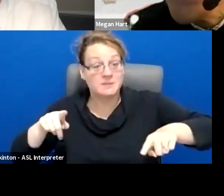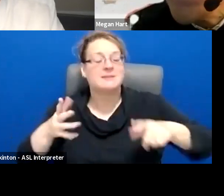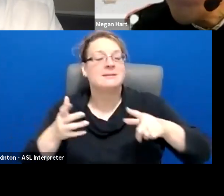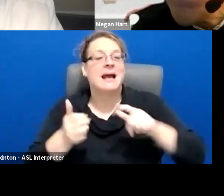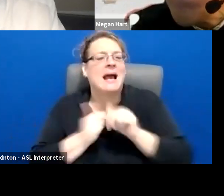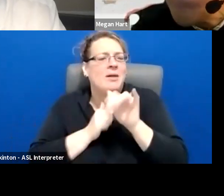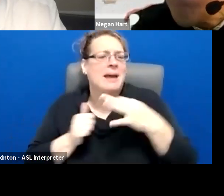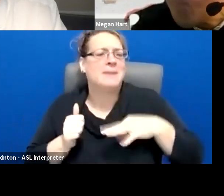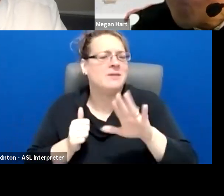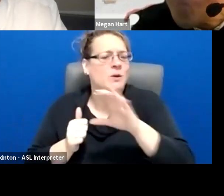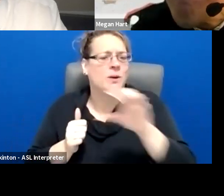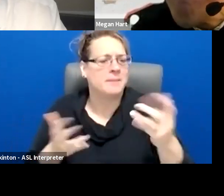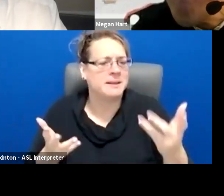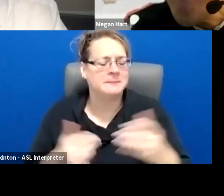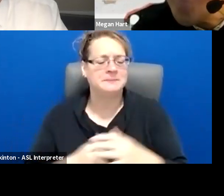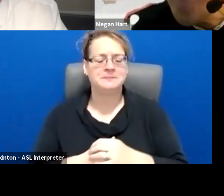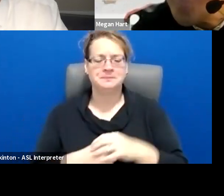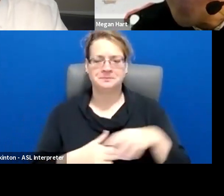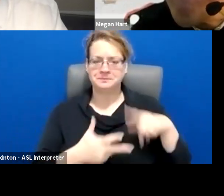What I would like for you all to share is what are some of the biggest benefits you have seen in your agencies since you started to have a more inclusive workforce?